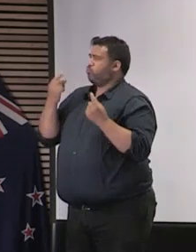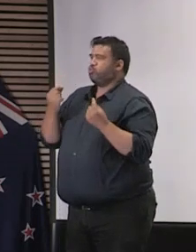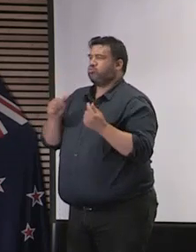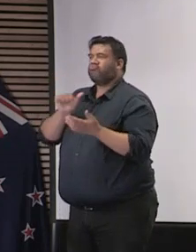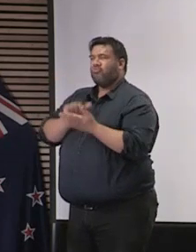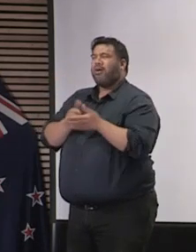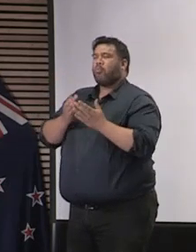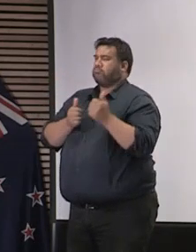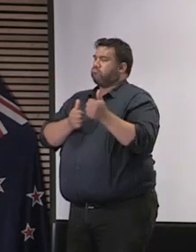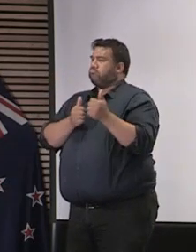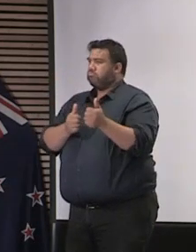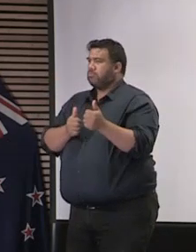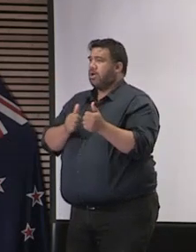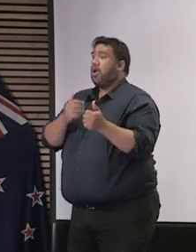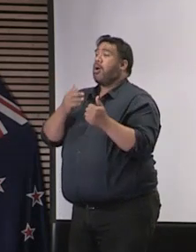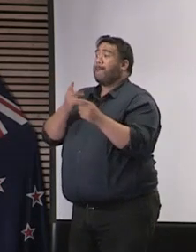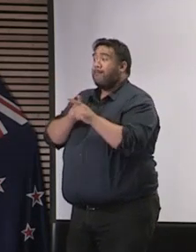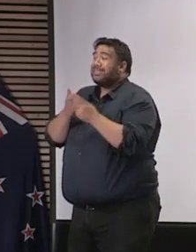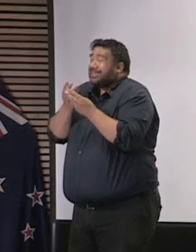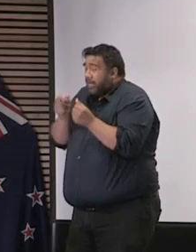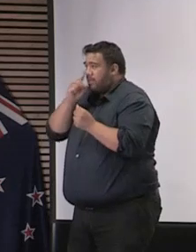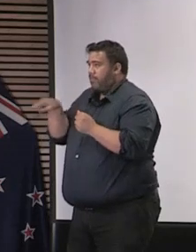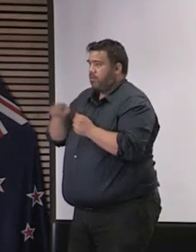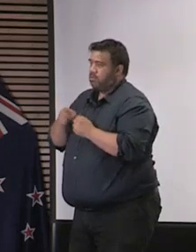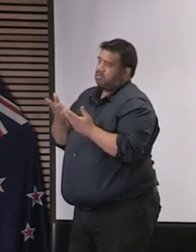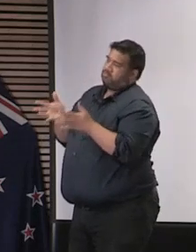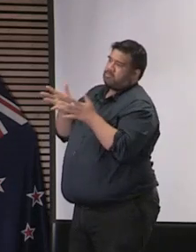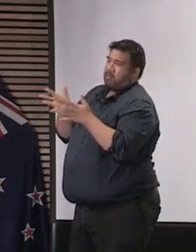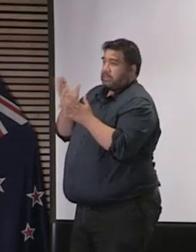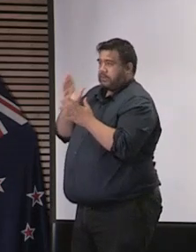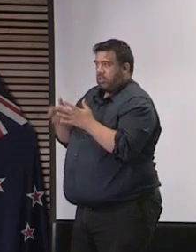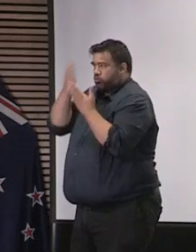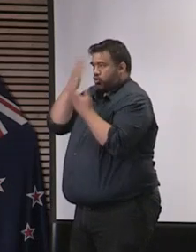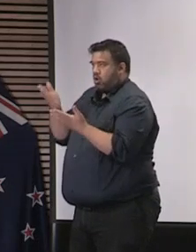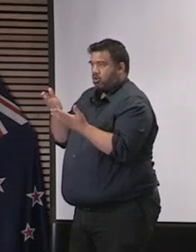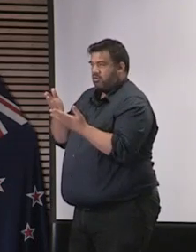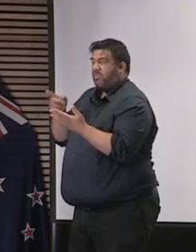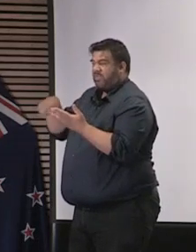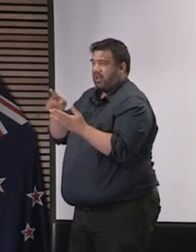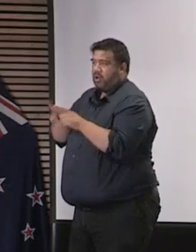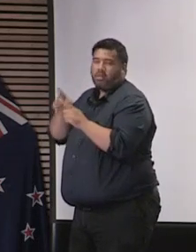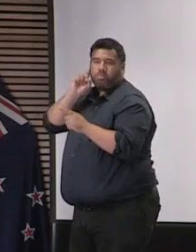at a stage where most people do know and are doing the right thing, so the people we